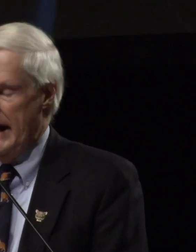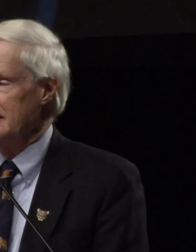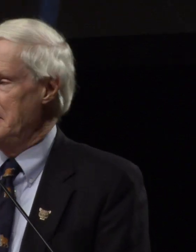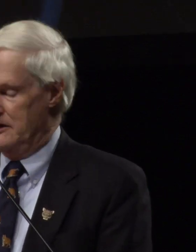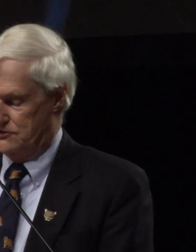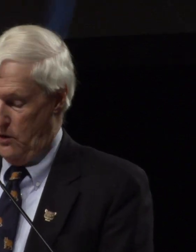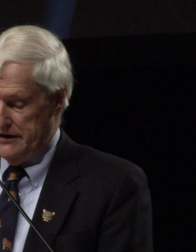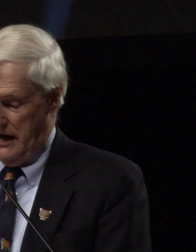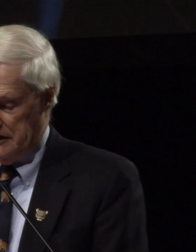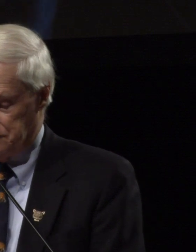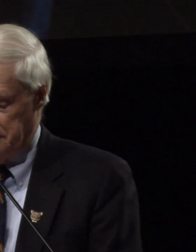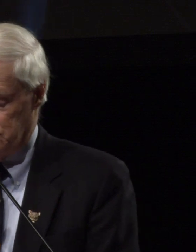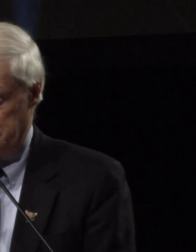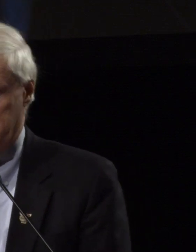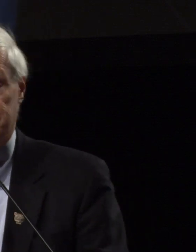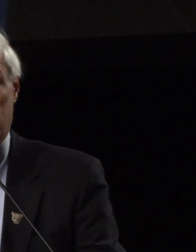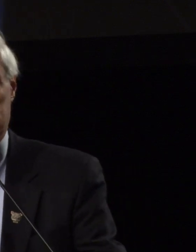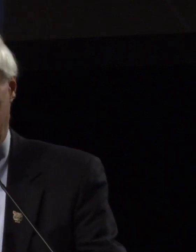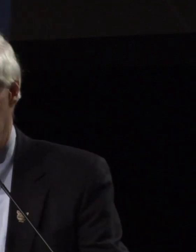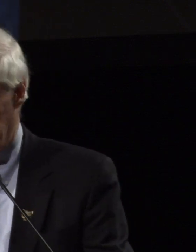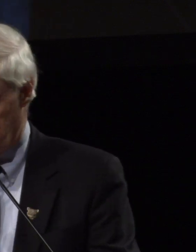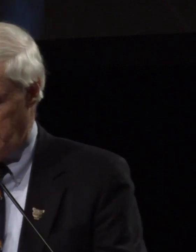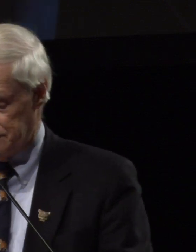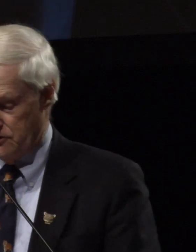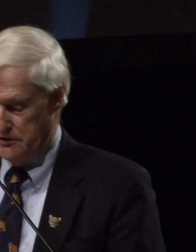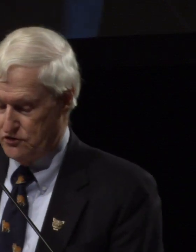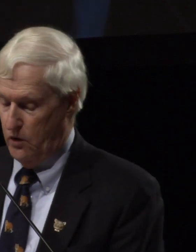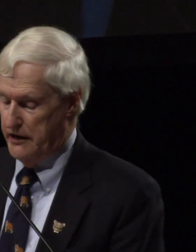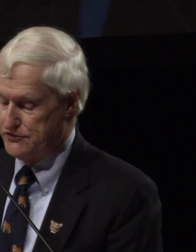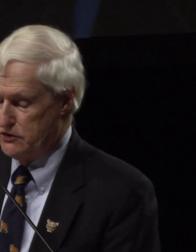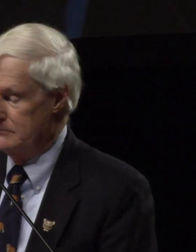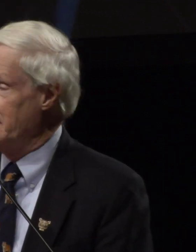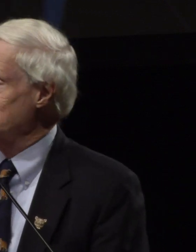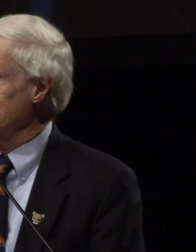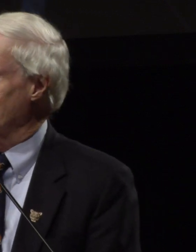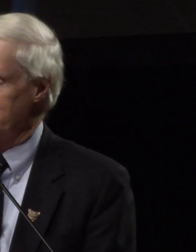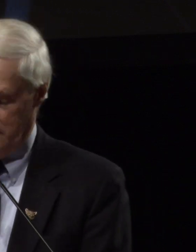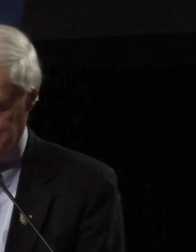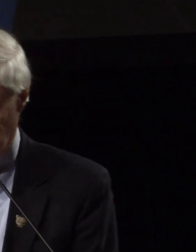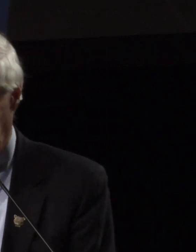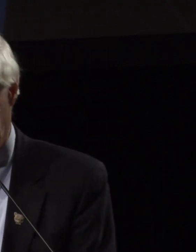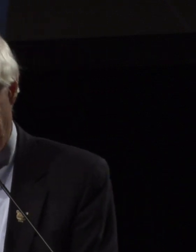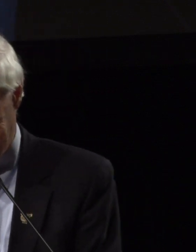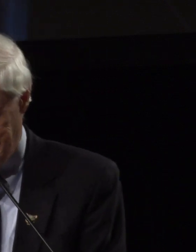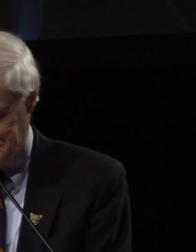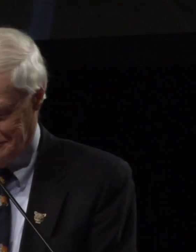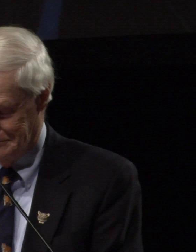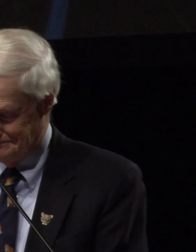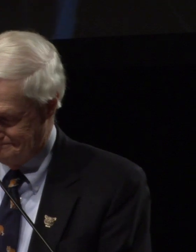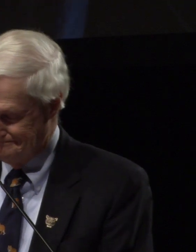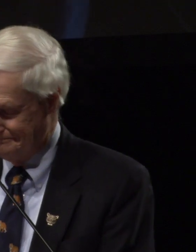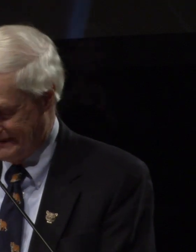ADAM HAS QUITE HONESTLY ATTRIBUTED A FAIR AMOUNT OF HIS SUCCESS TO HIS QUIET CIRCUMVENTION OF OUR VARIOUS RULES AND REGULATIONS.